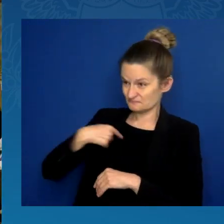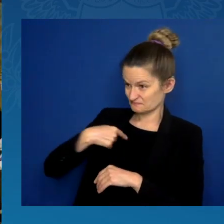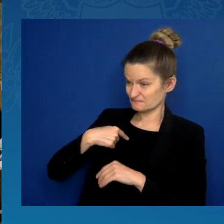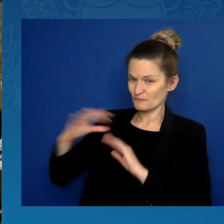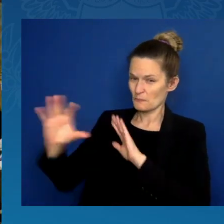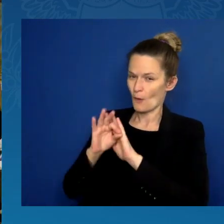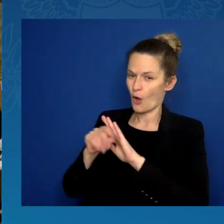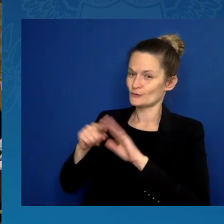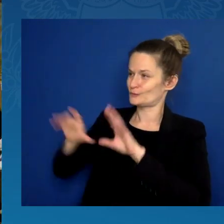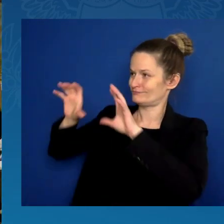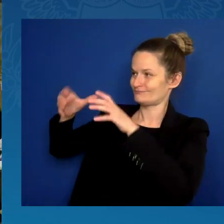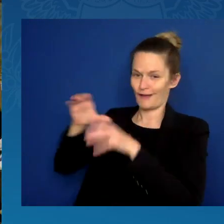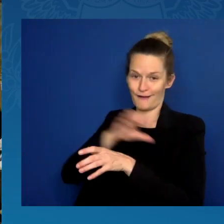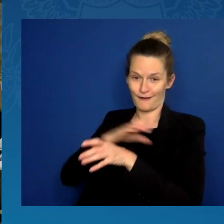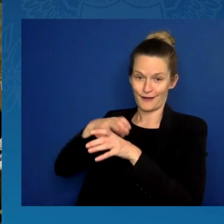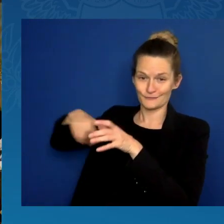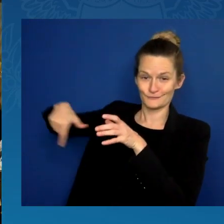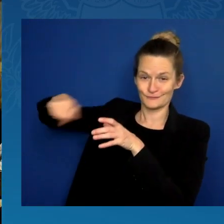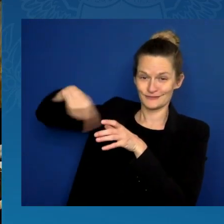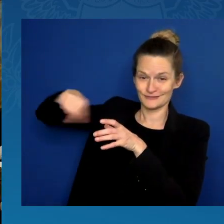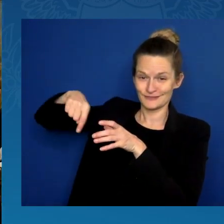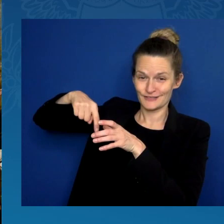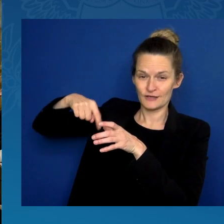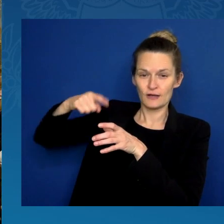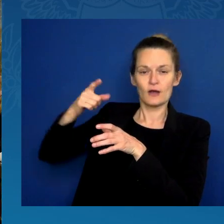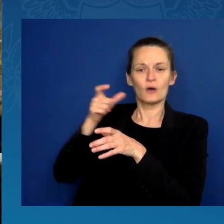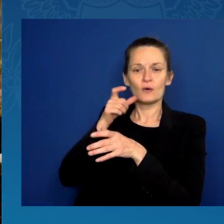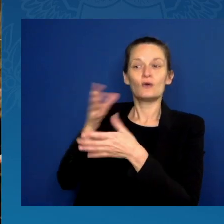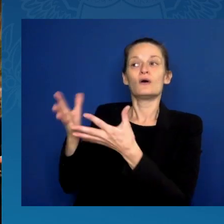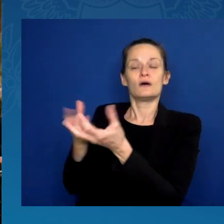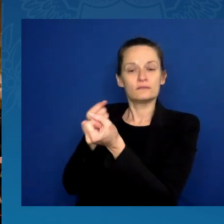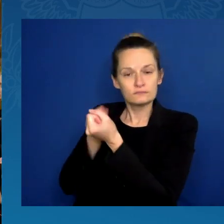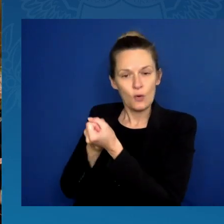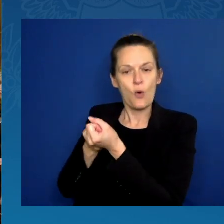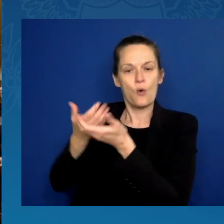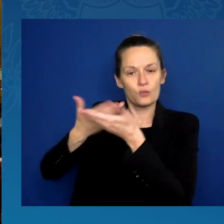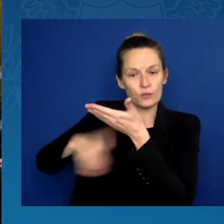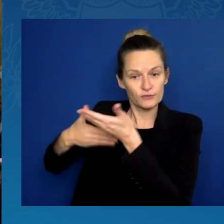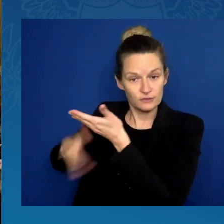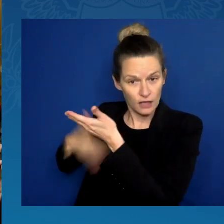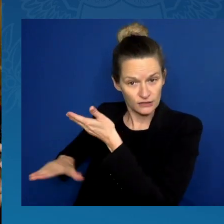pro reproductive health legislators have blocked bills aimed at taking away reproductive rights.